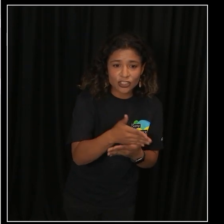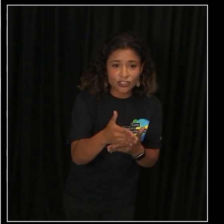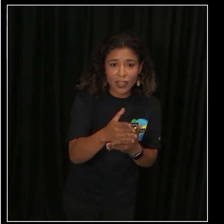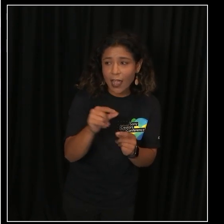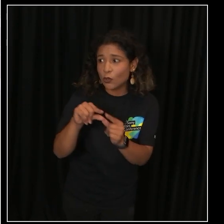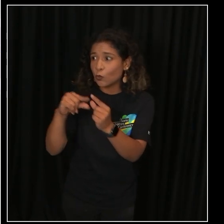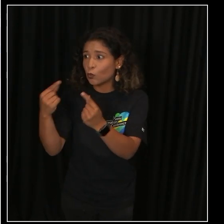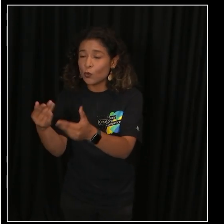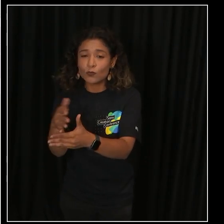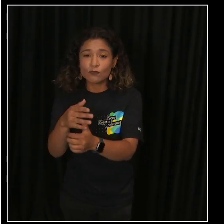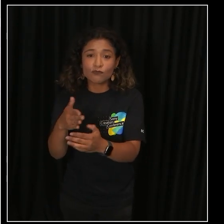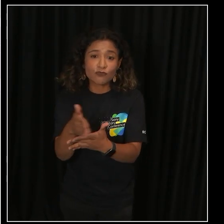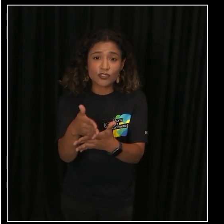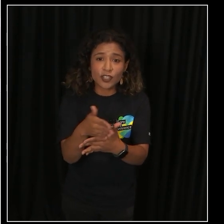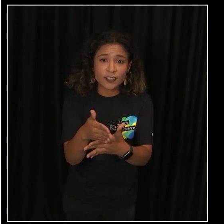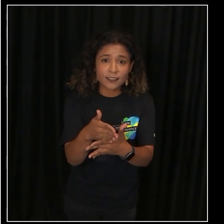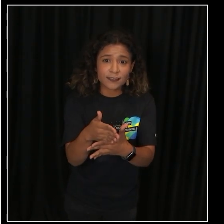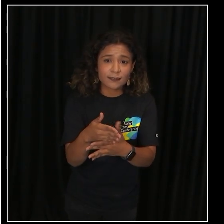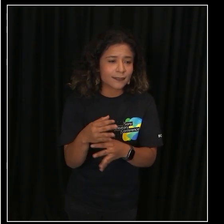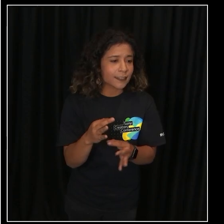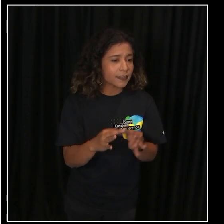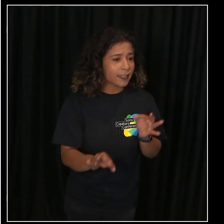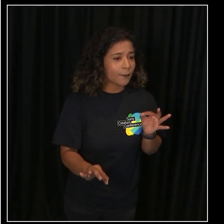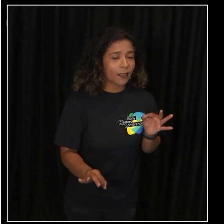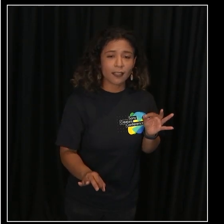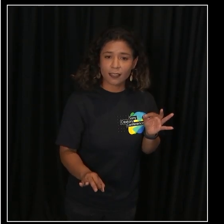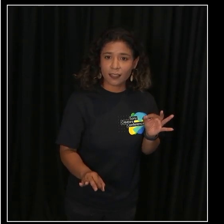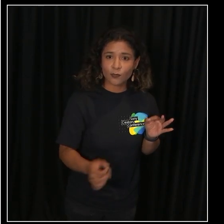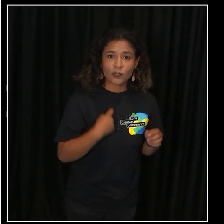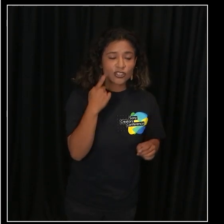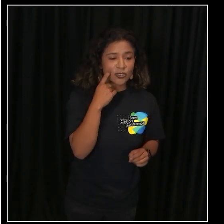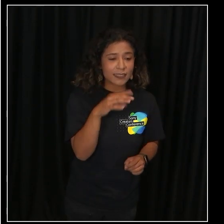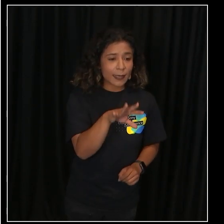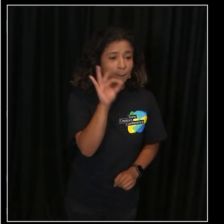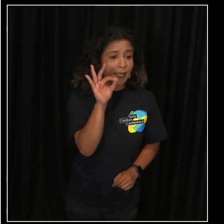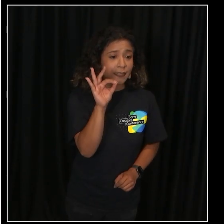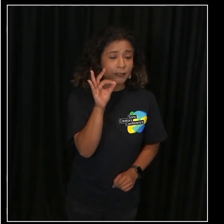it's a pretty simple option, we just have to pick a starting point and iterate forward.